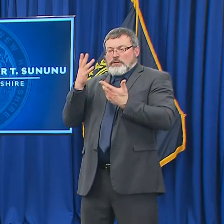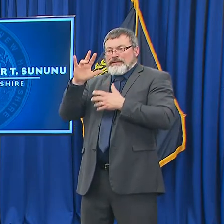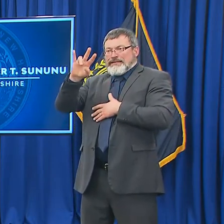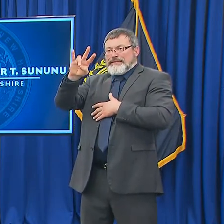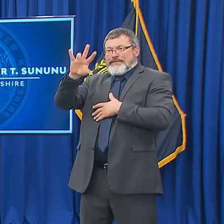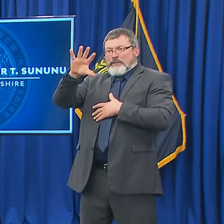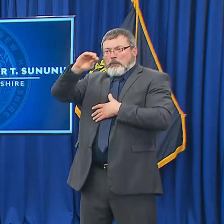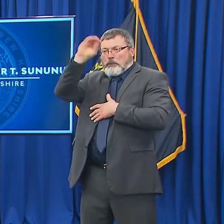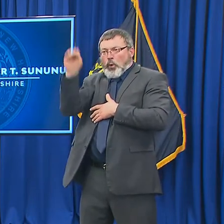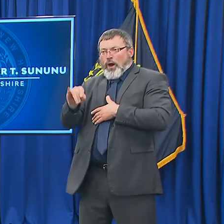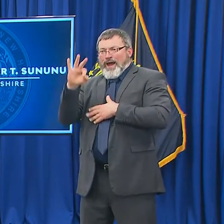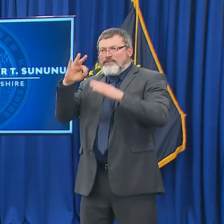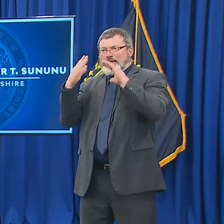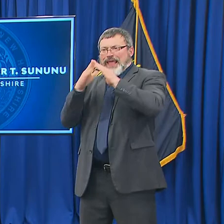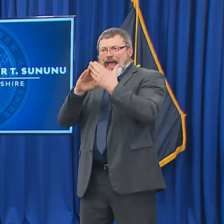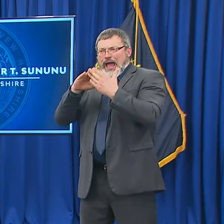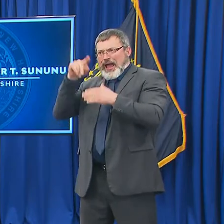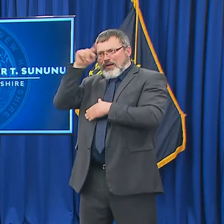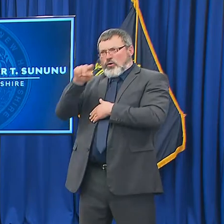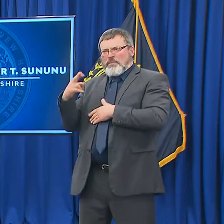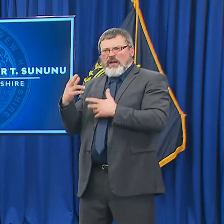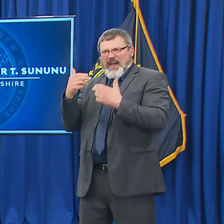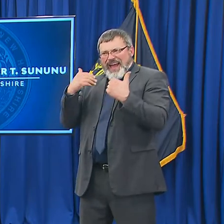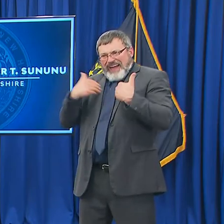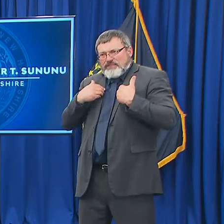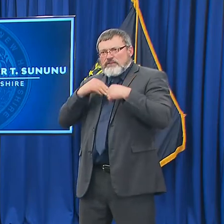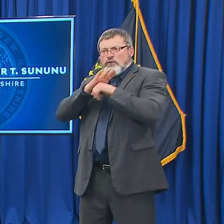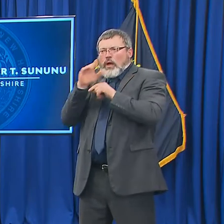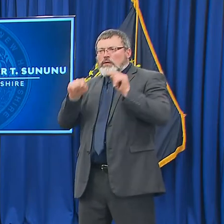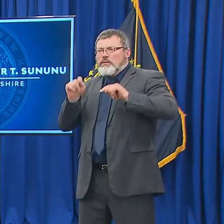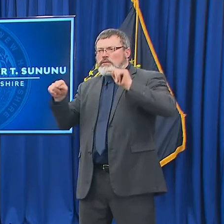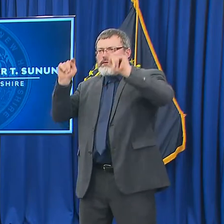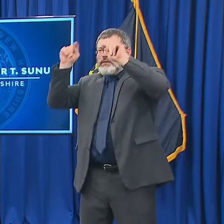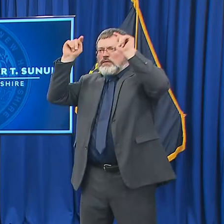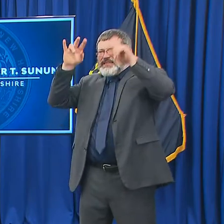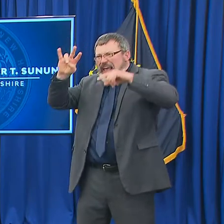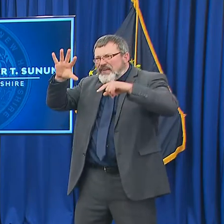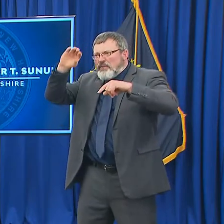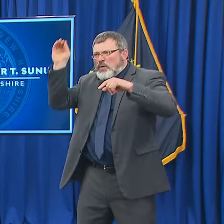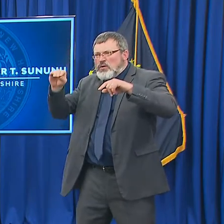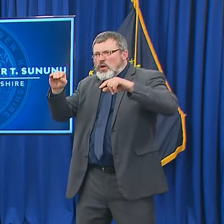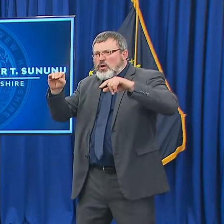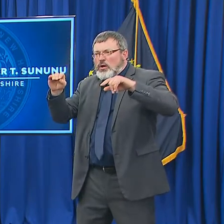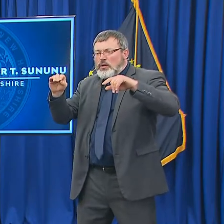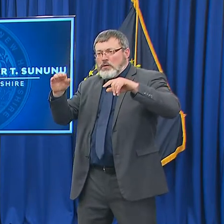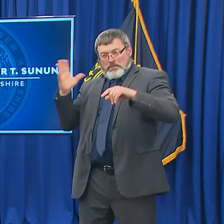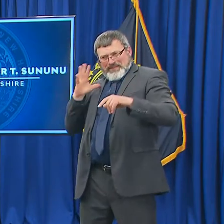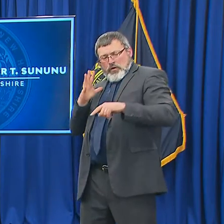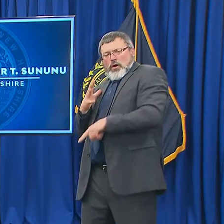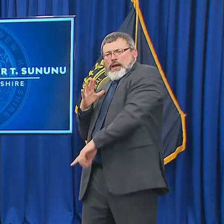haven't had covered until this past week or two. And that's what we're trying to do. They're getting kind of shocked by it. We don't want them to feel shocked frankly,